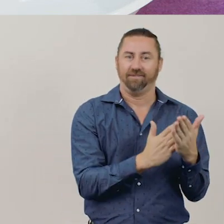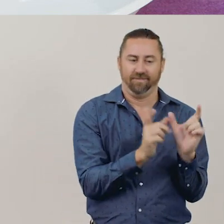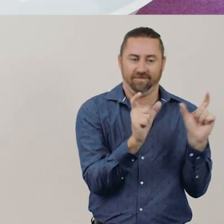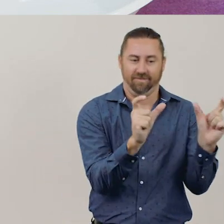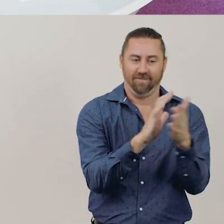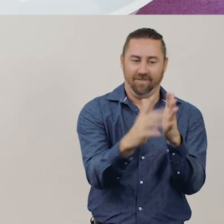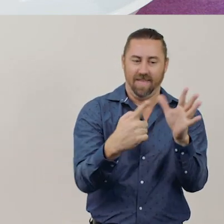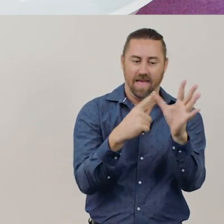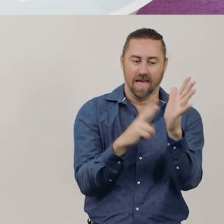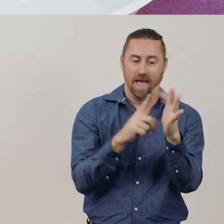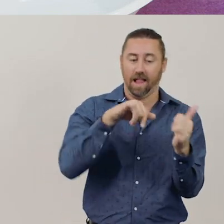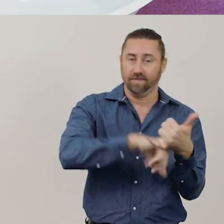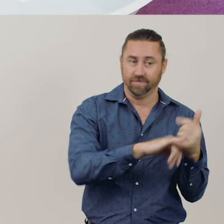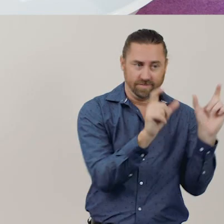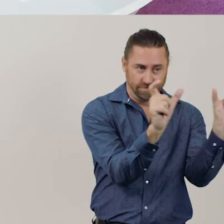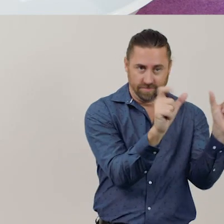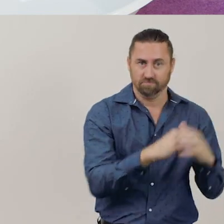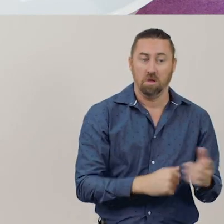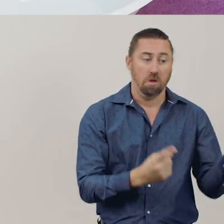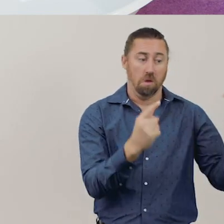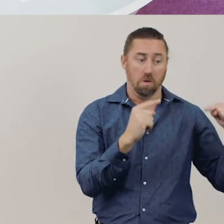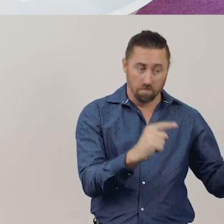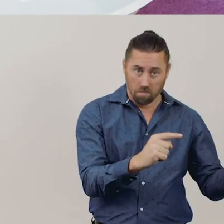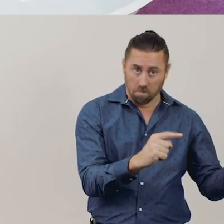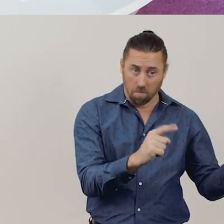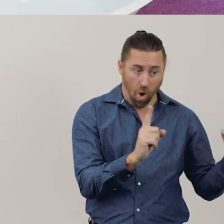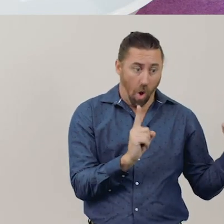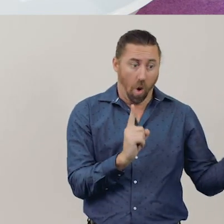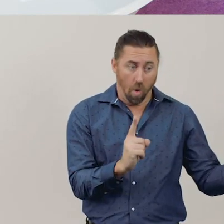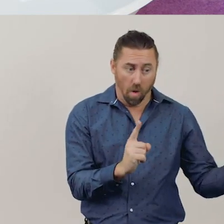This one shows us that the whole is made up of 4 quarters.